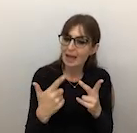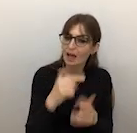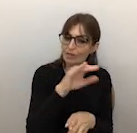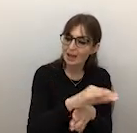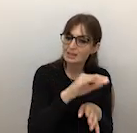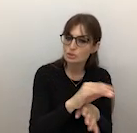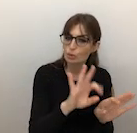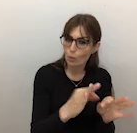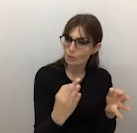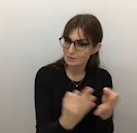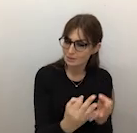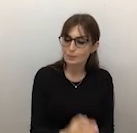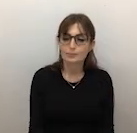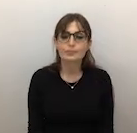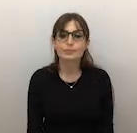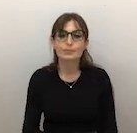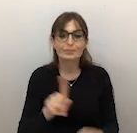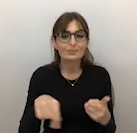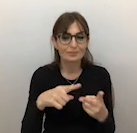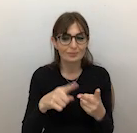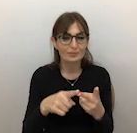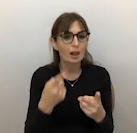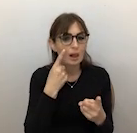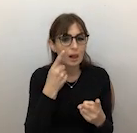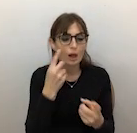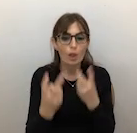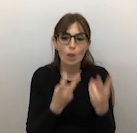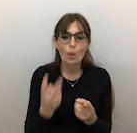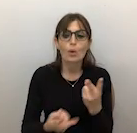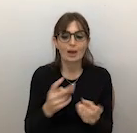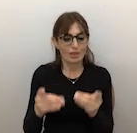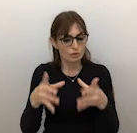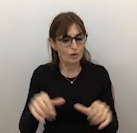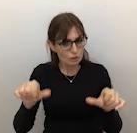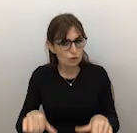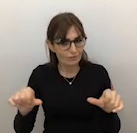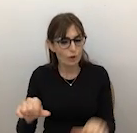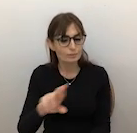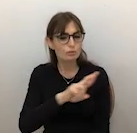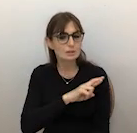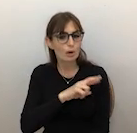and other external stakeholders. Second, we explored what the directors are confirming in the responsible